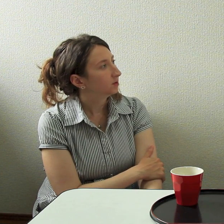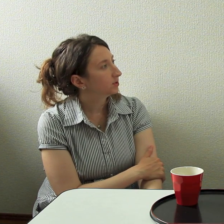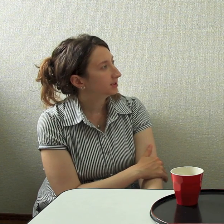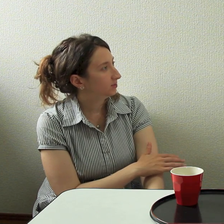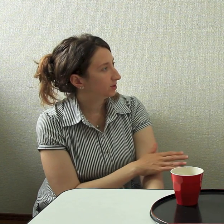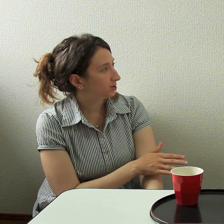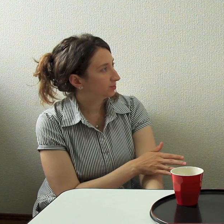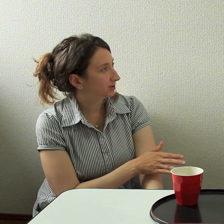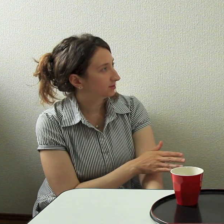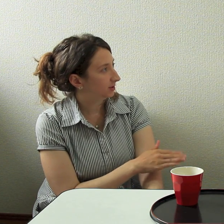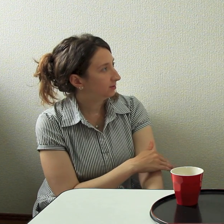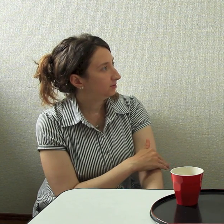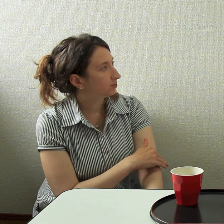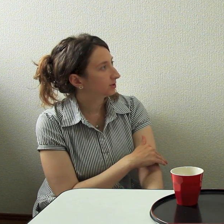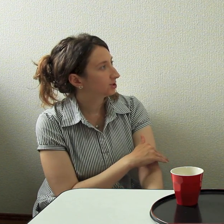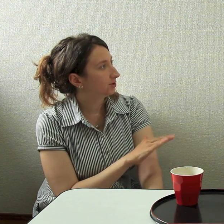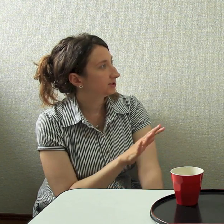Was that when she was little?